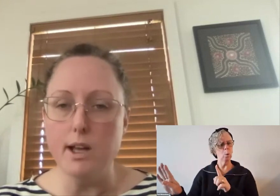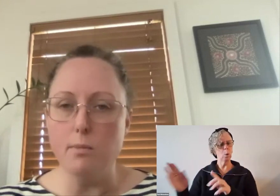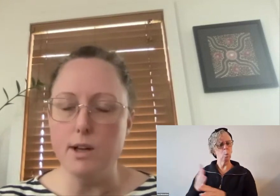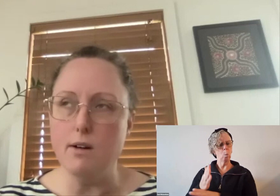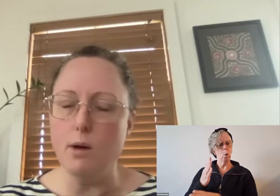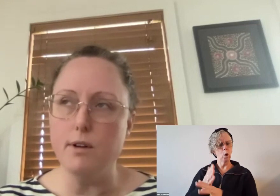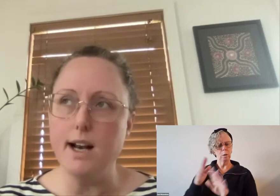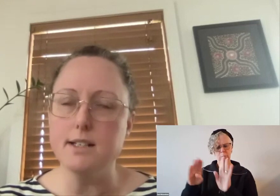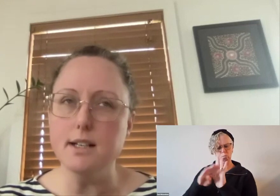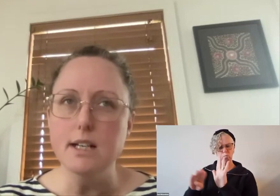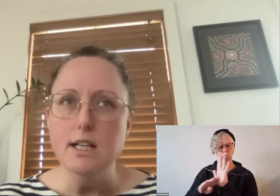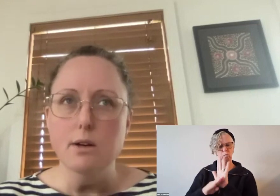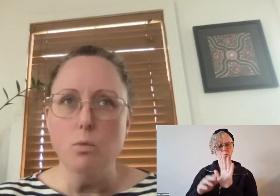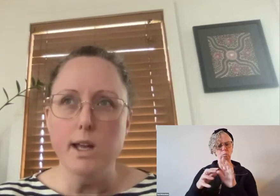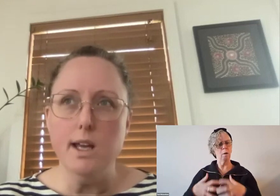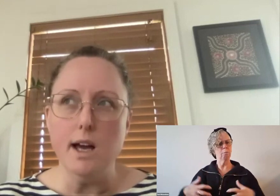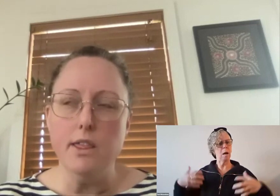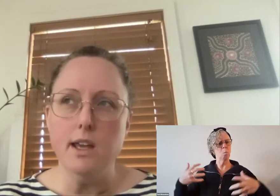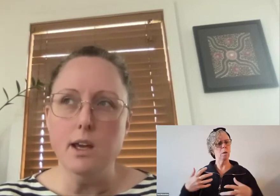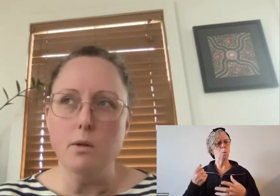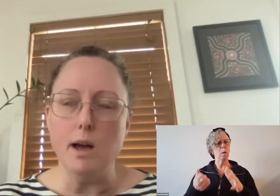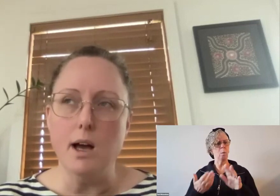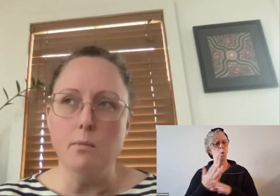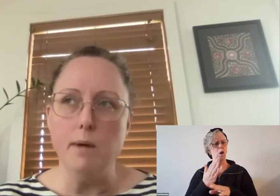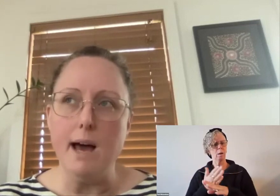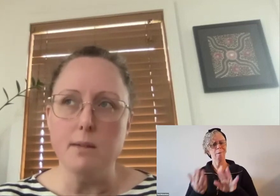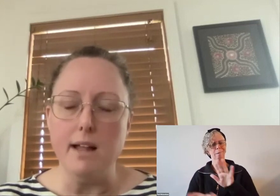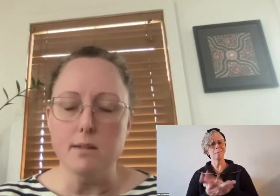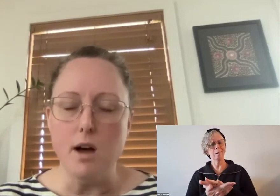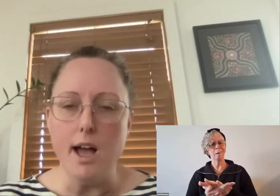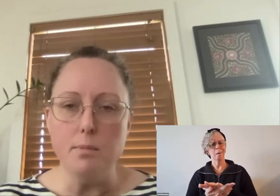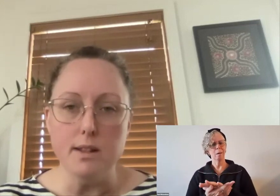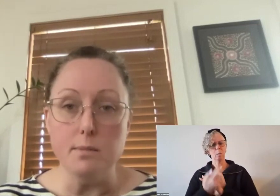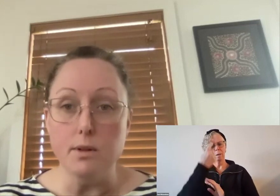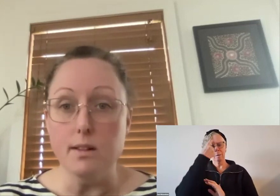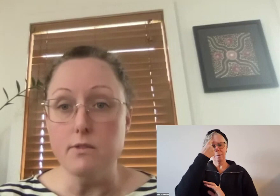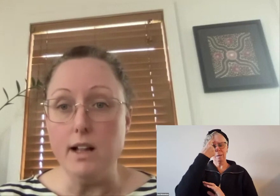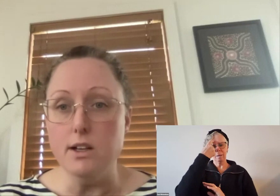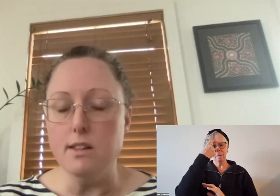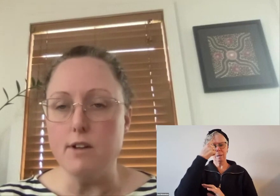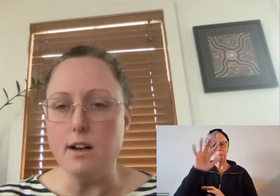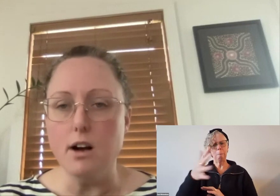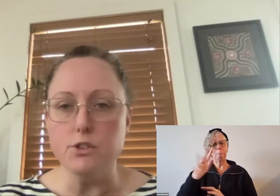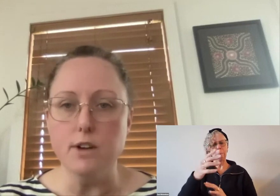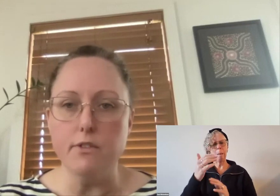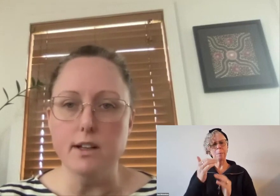we are thinking perhaps about some higher principles and values around cultural governance.